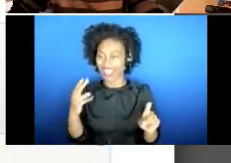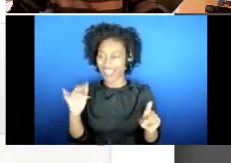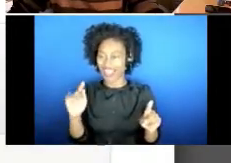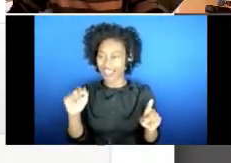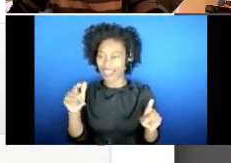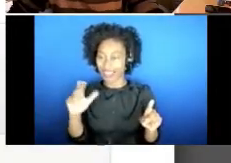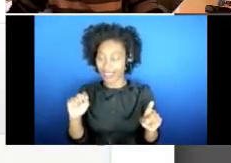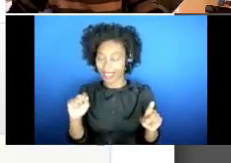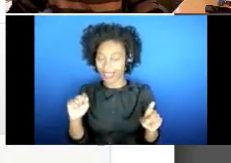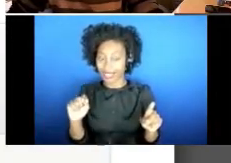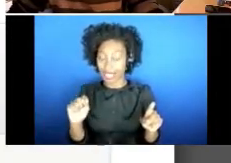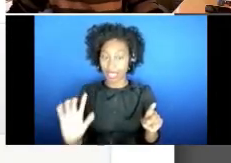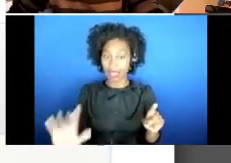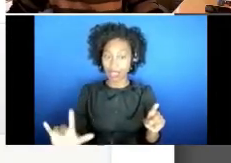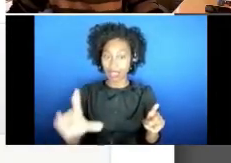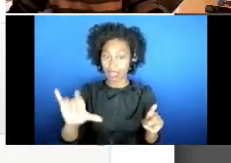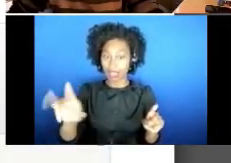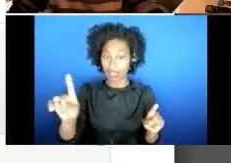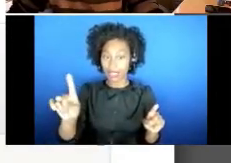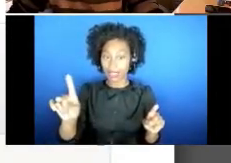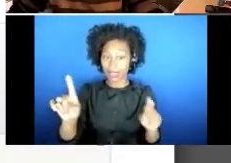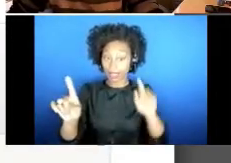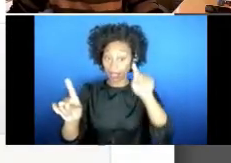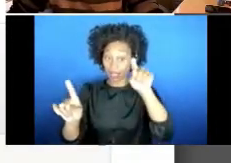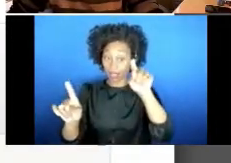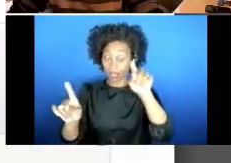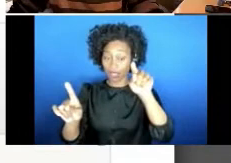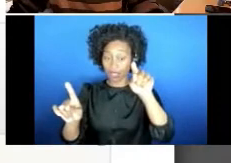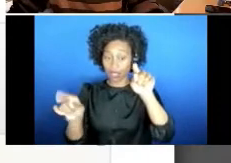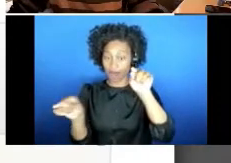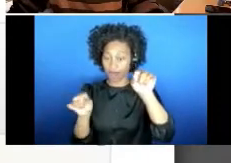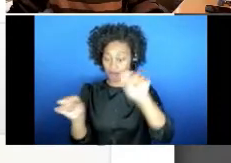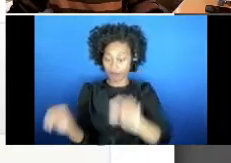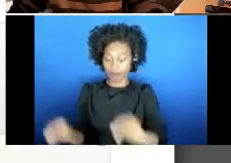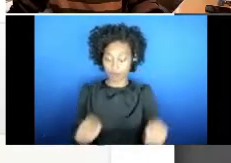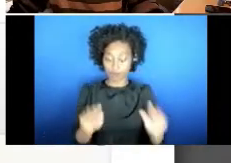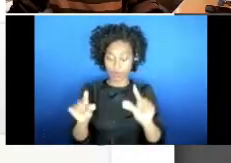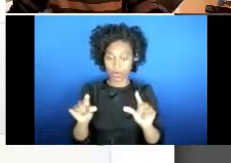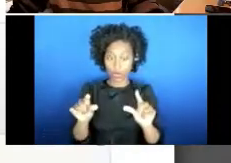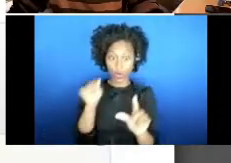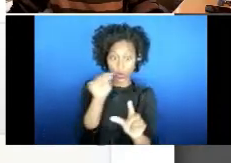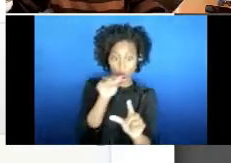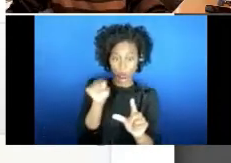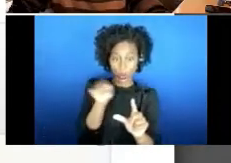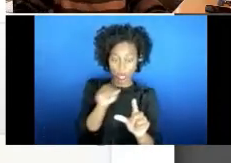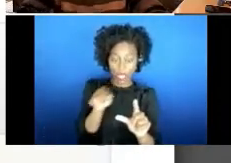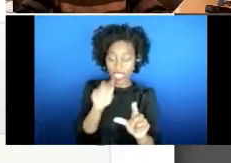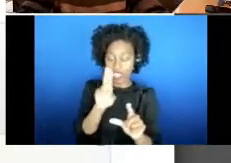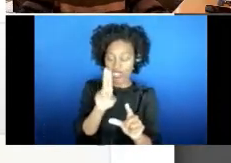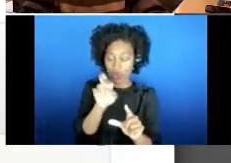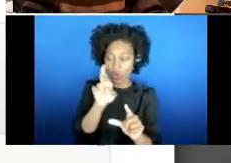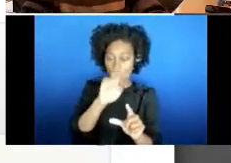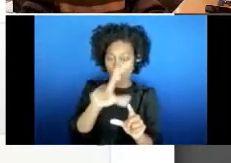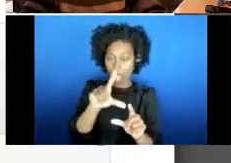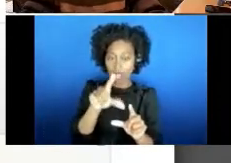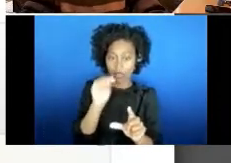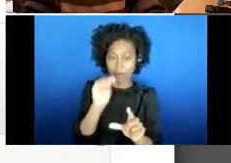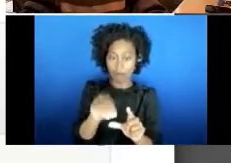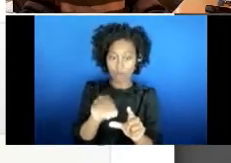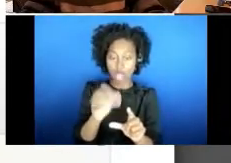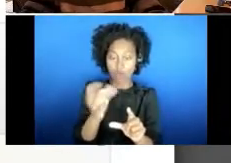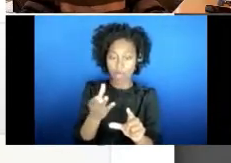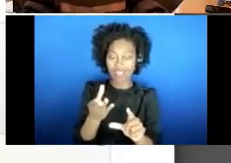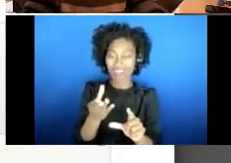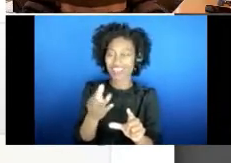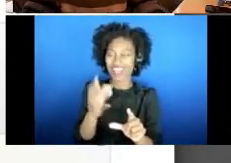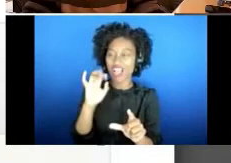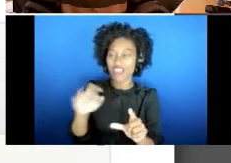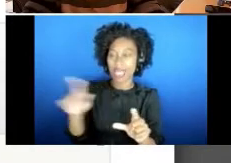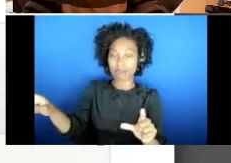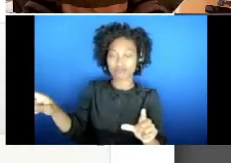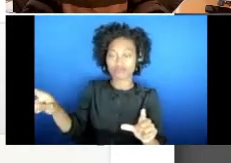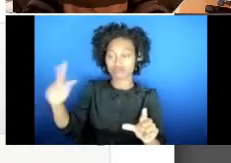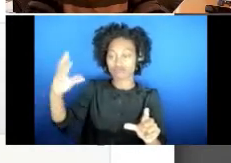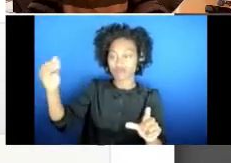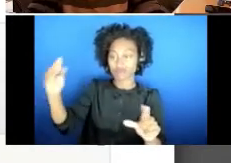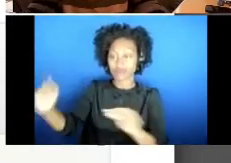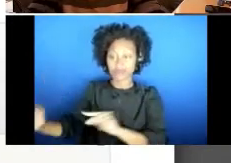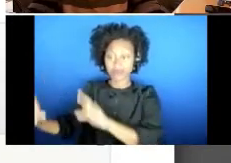and this new window link- you put within the URL section the URL of the site that you want